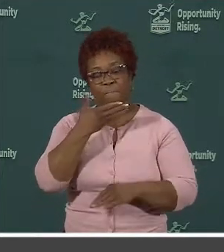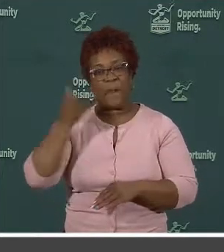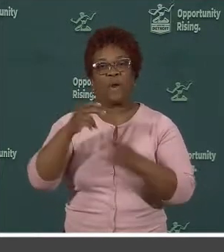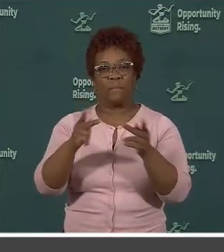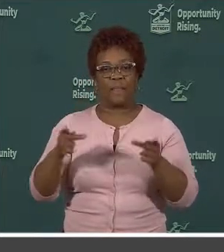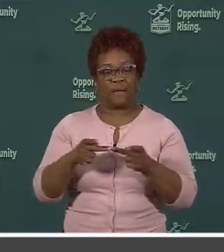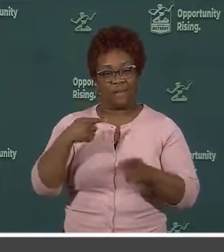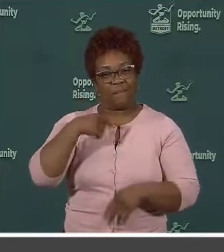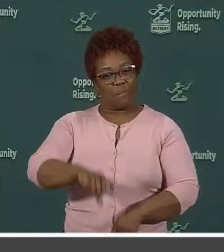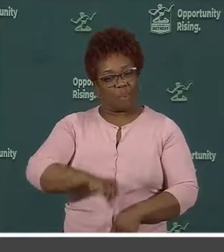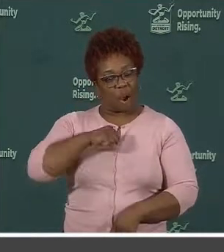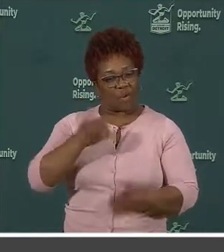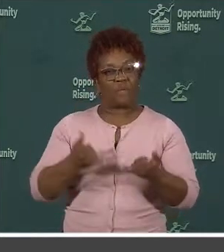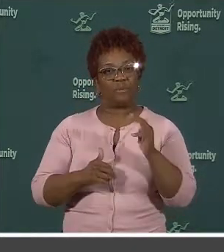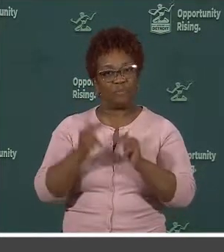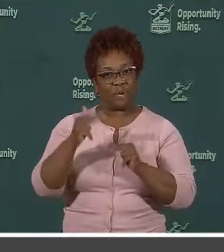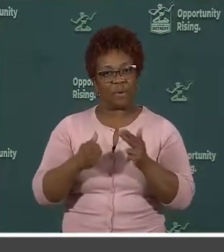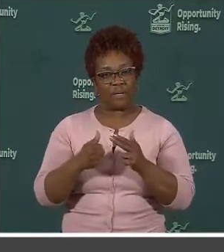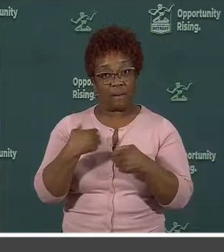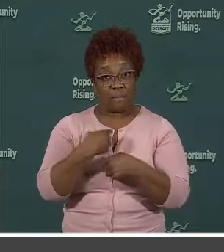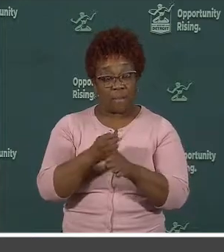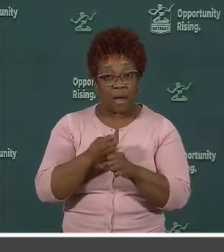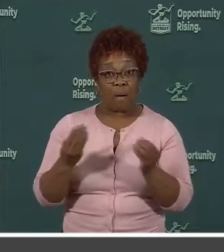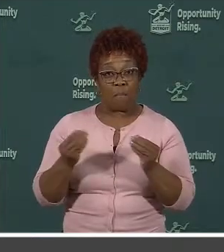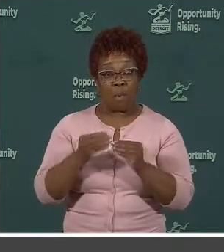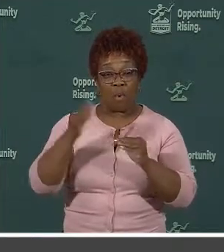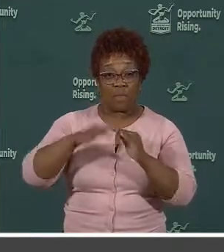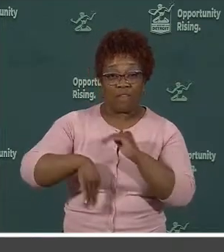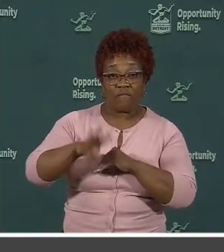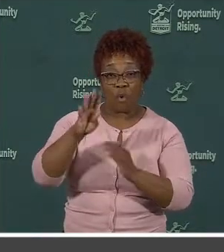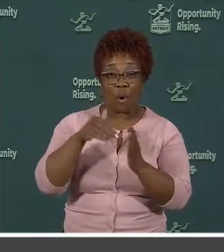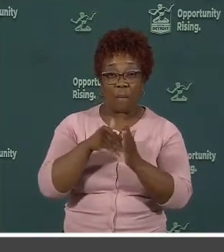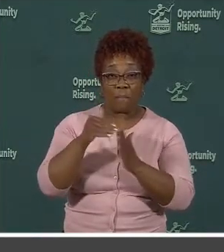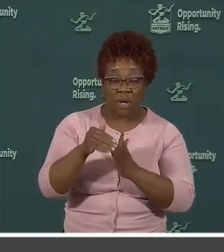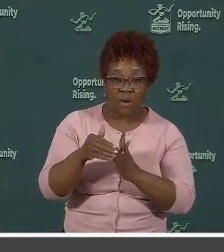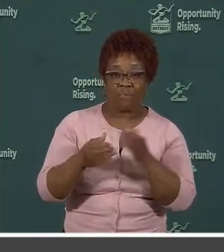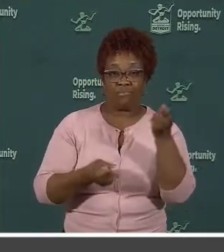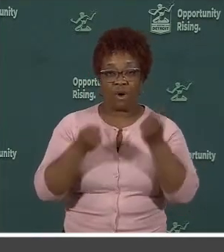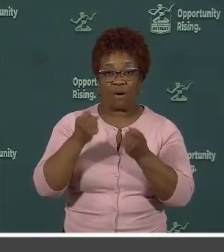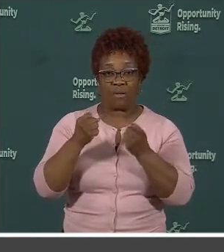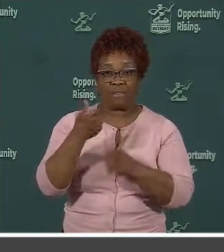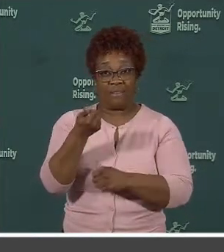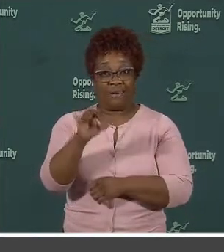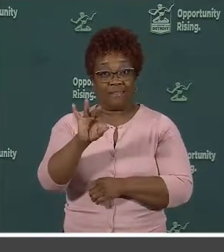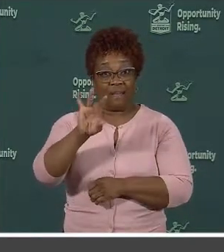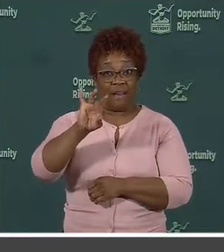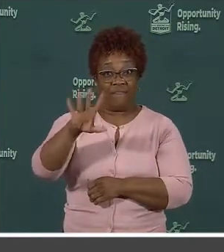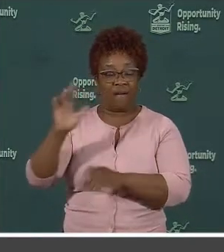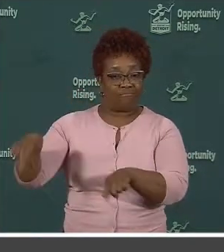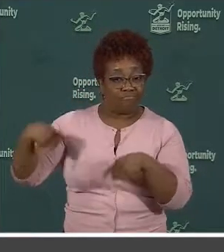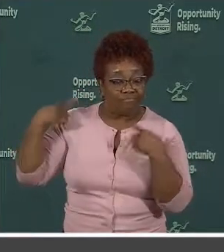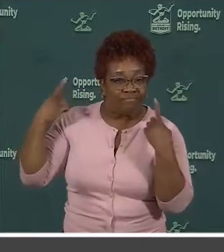PRODUCED MORE THAN FOUR MILLION VEHICLES SINCE 1985 I COULDN'T BE MORE DELIGHTED THAT IT'S